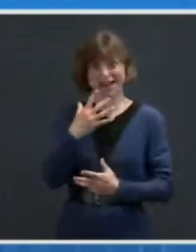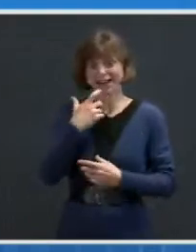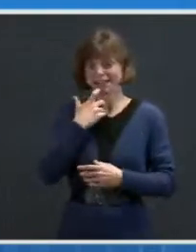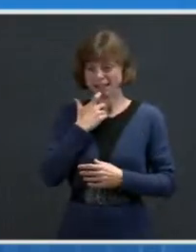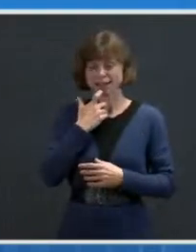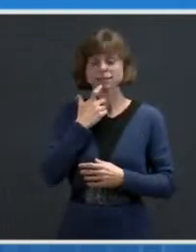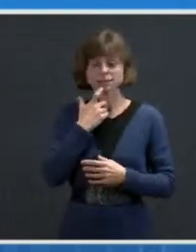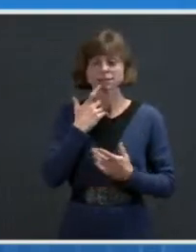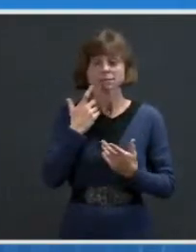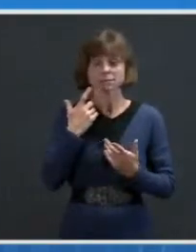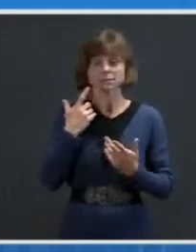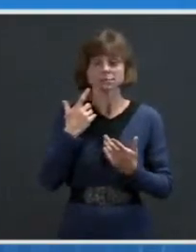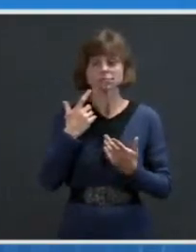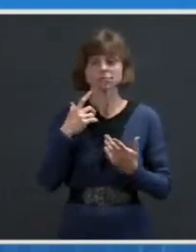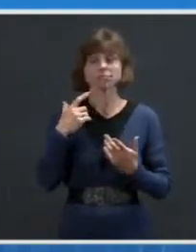WOULD LIKE IT TO BE AS FAR AS